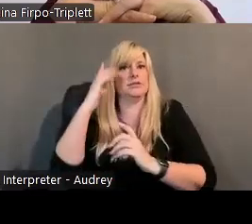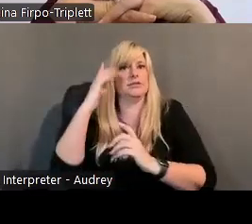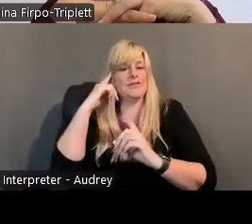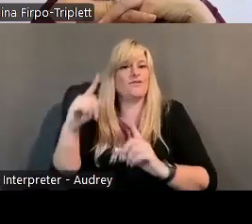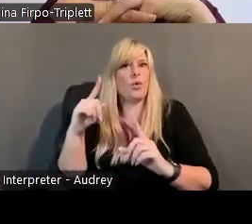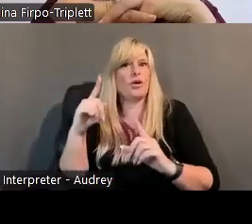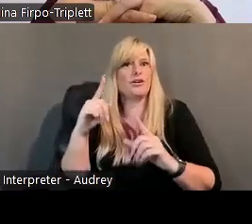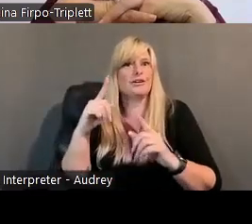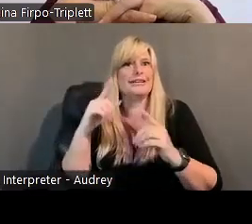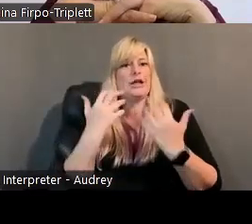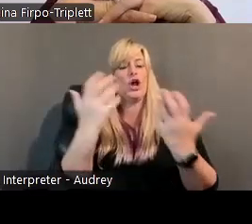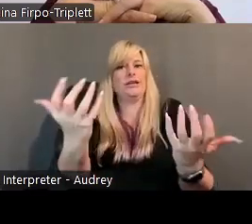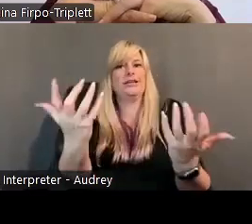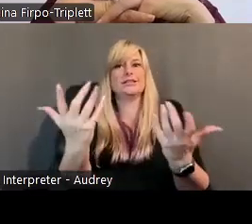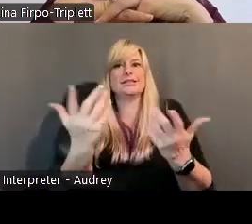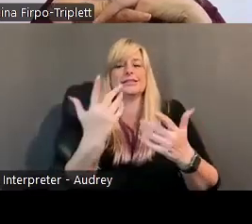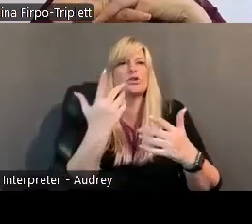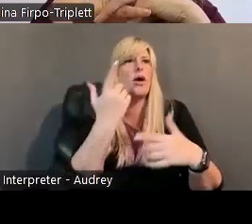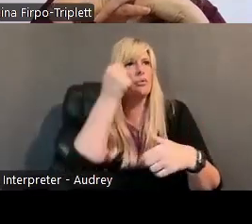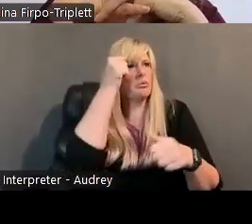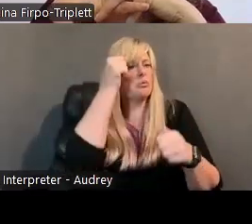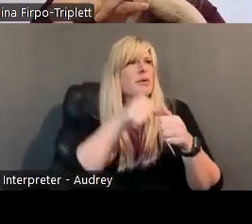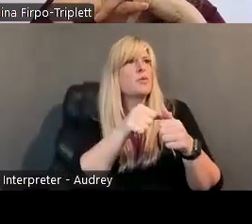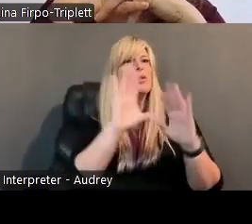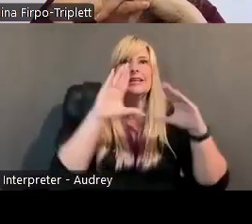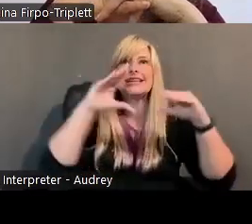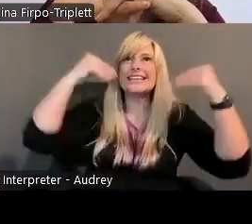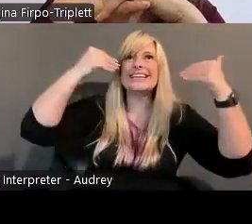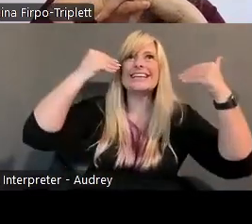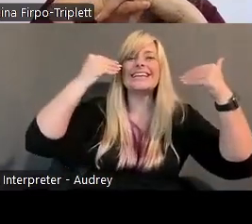face with a plus sign because people were like, well, it doesn't make me happy, but I do want to